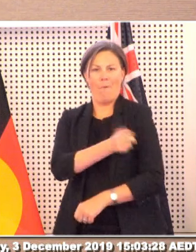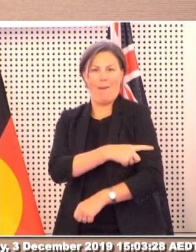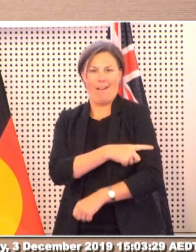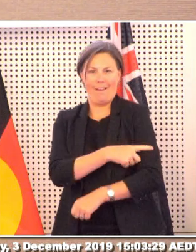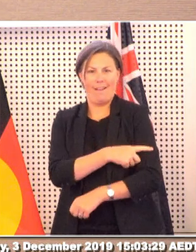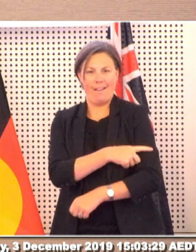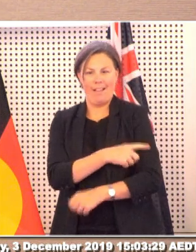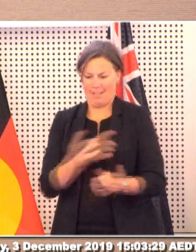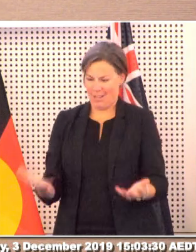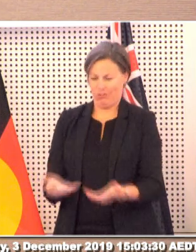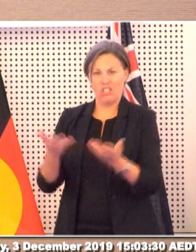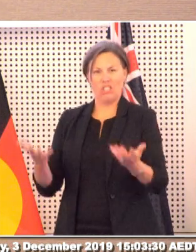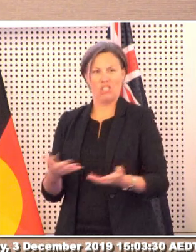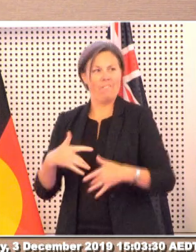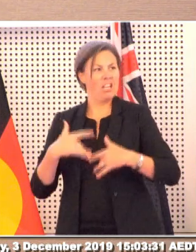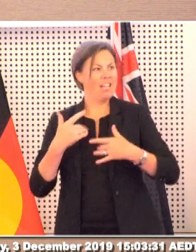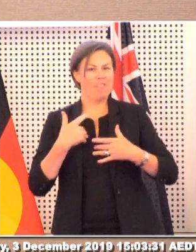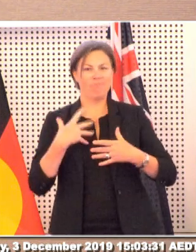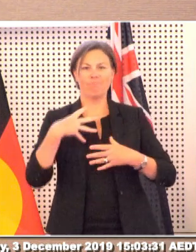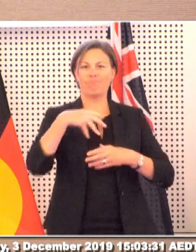So culture is set from the top down.